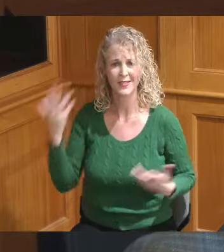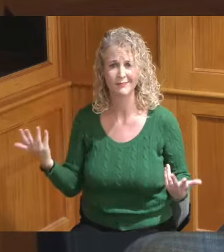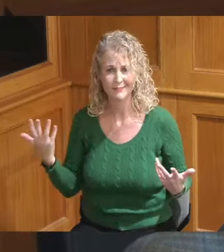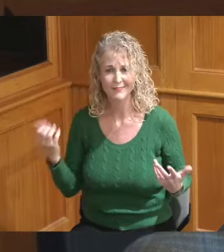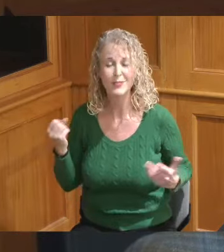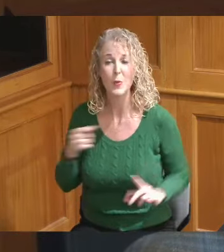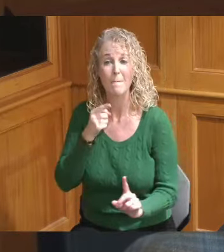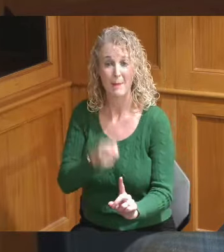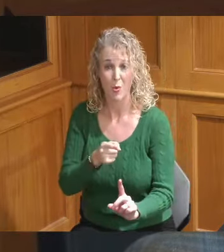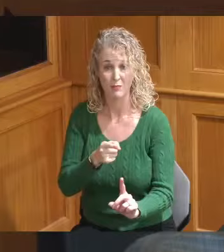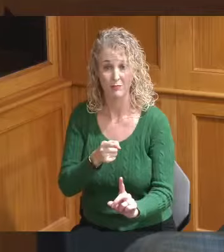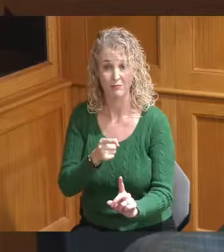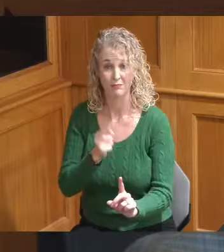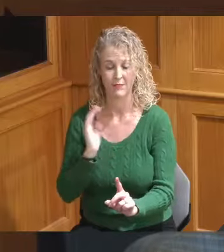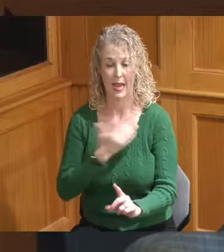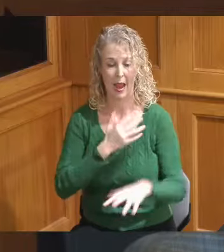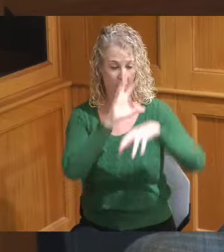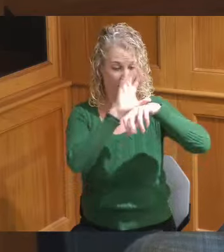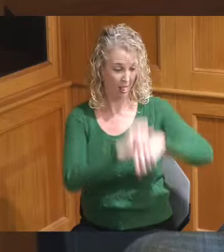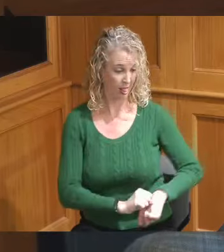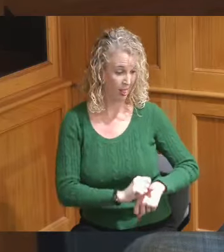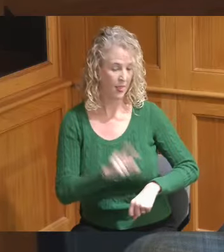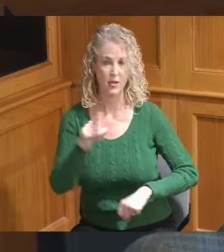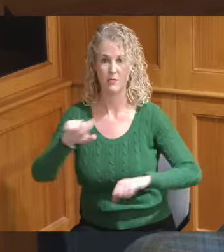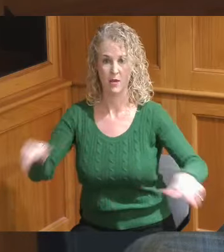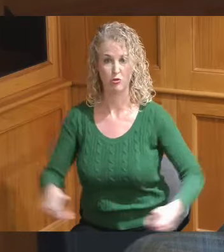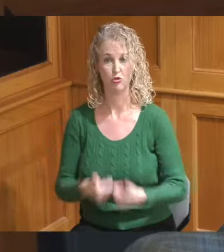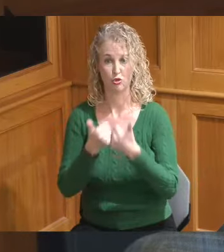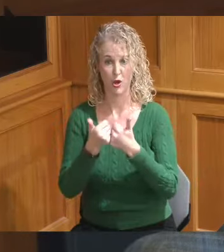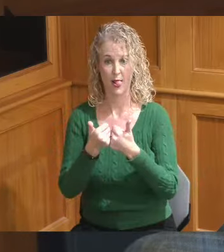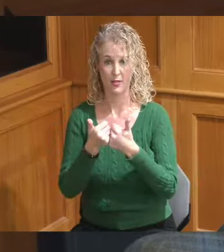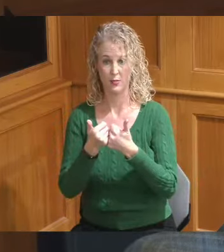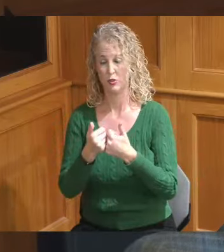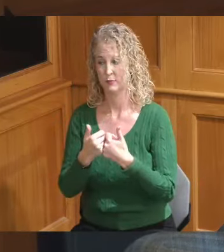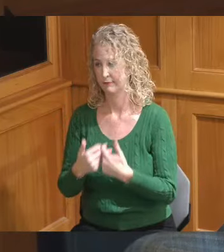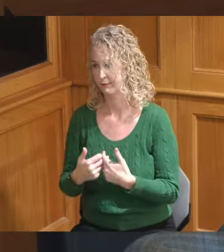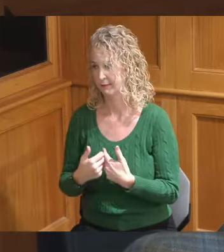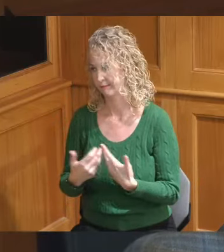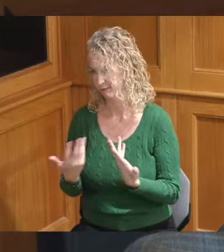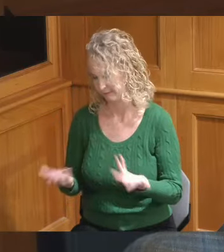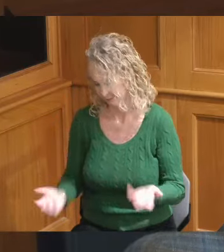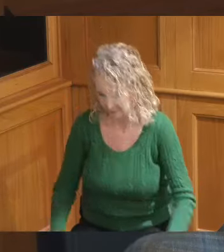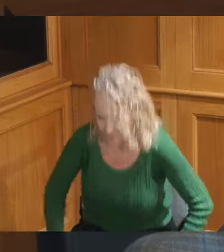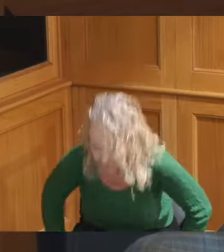it's going to challenge us, all departments, and I said this in our meeting that we had over at